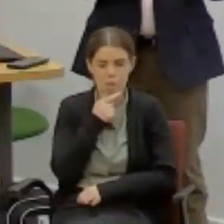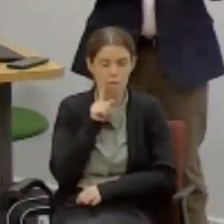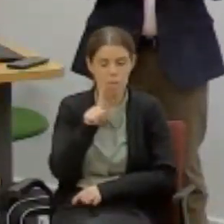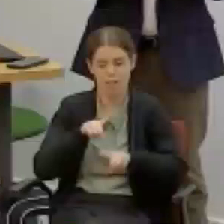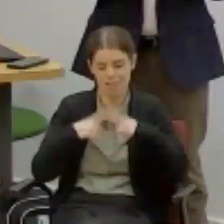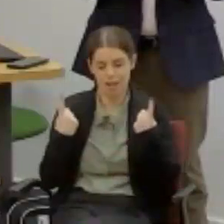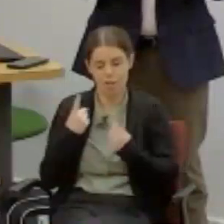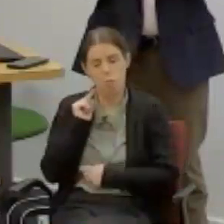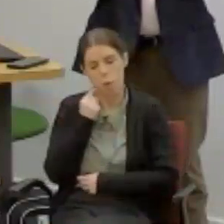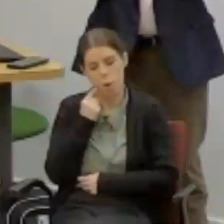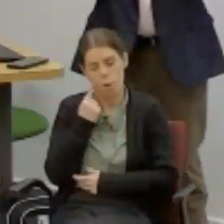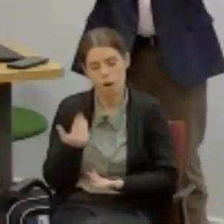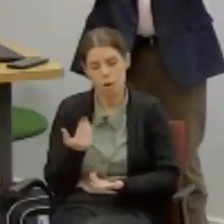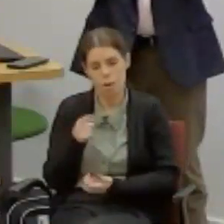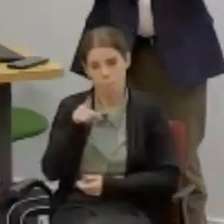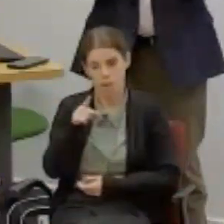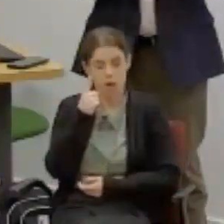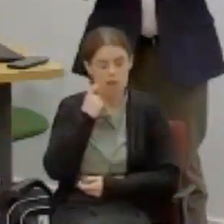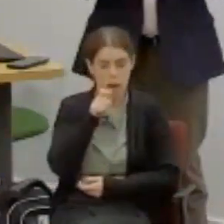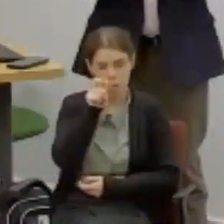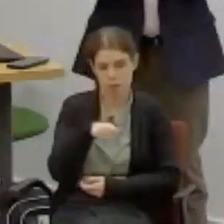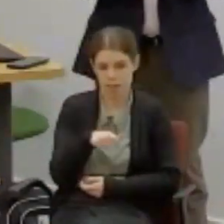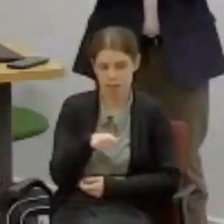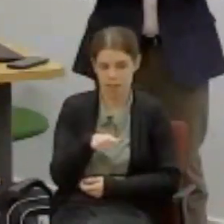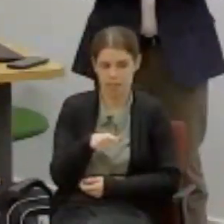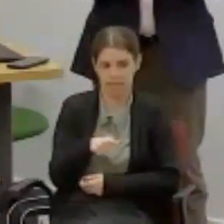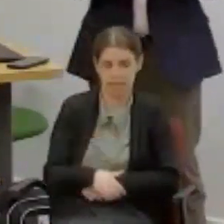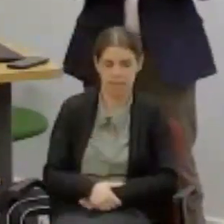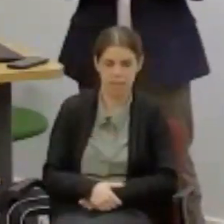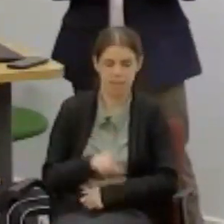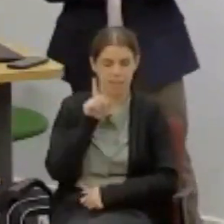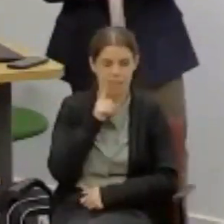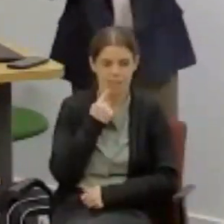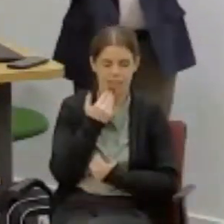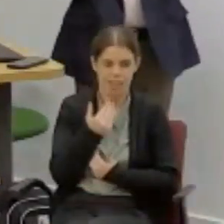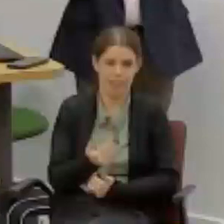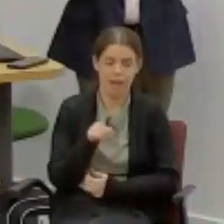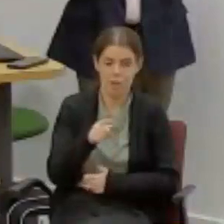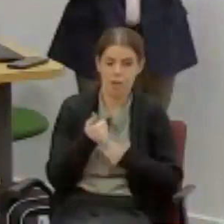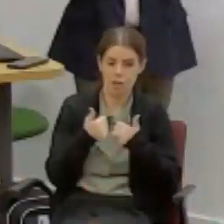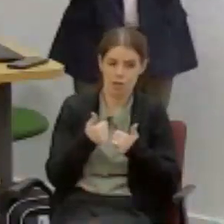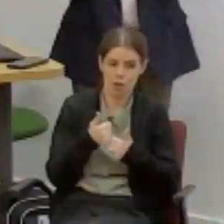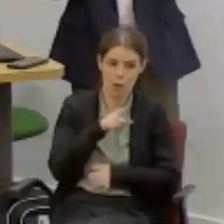But young people classify years we don’t see that but that good I have got my share